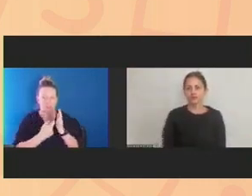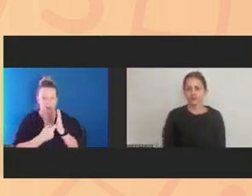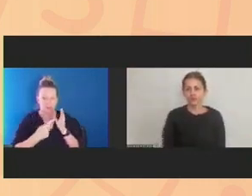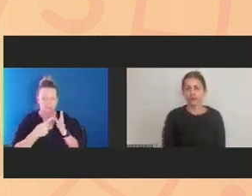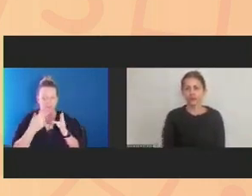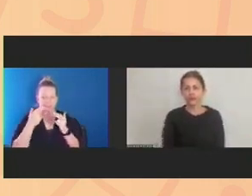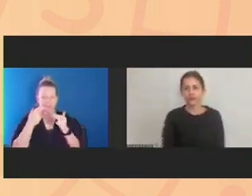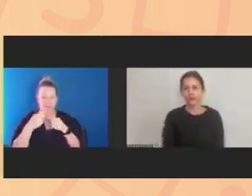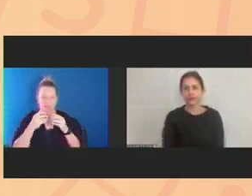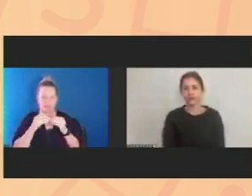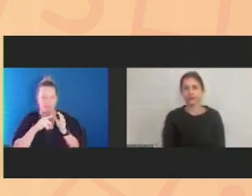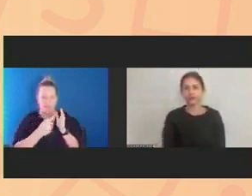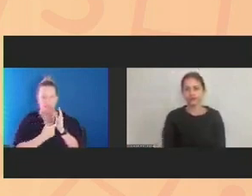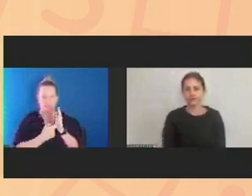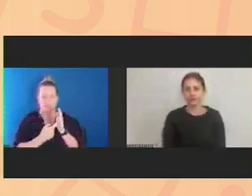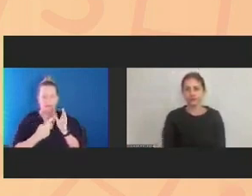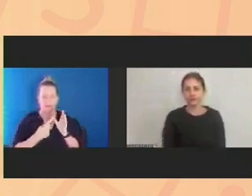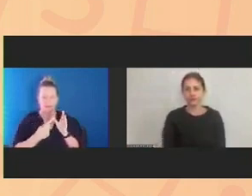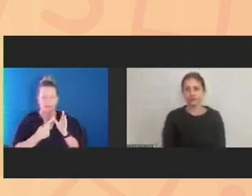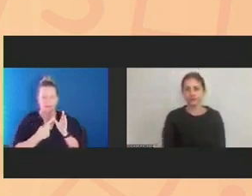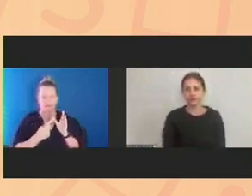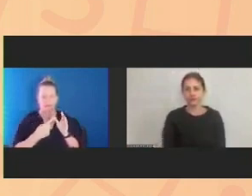(SINGS FOREIGN LANGUAGE)